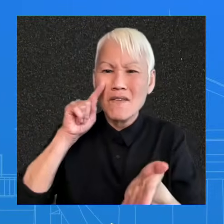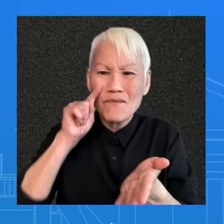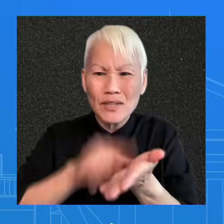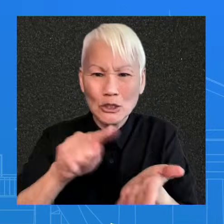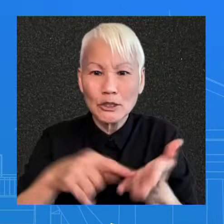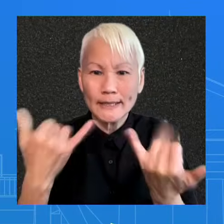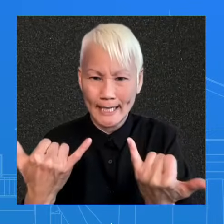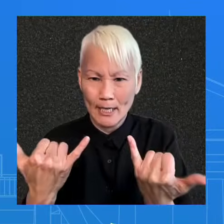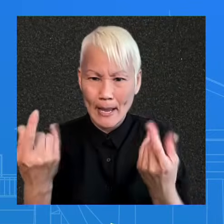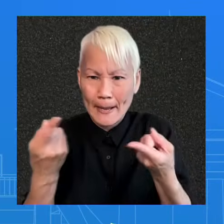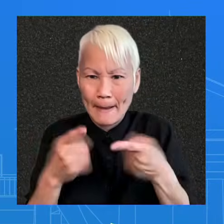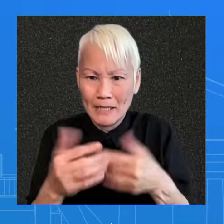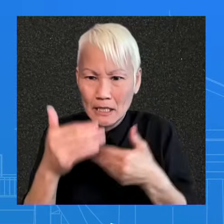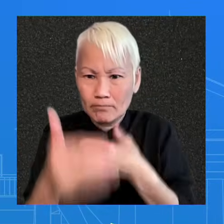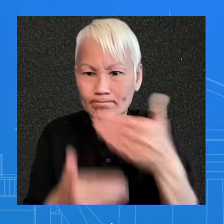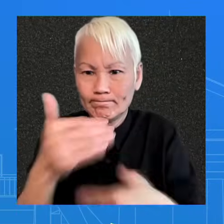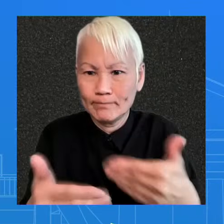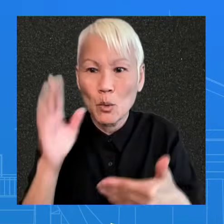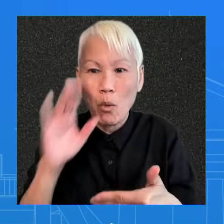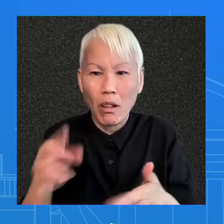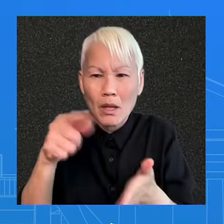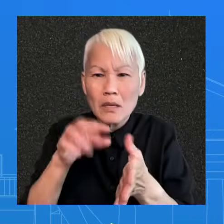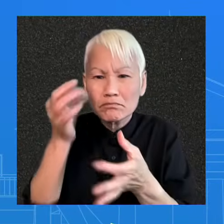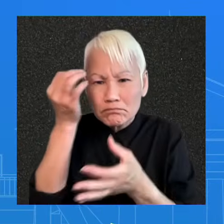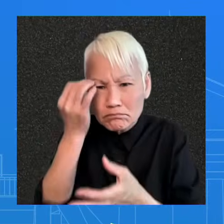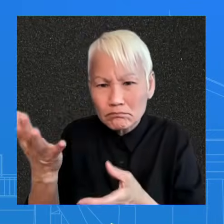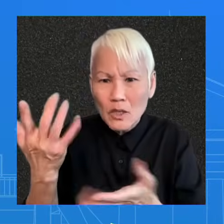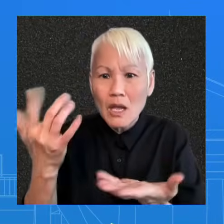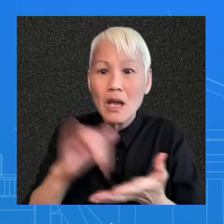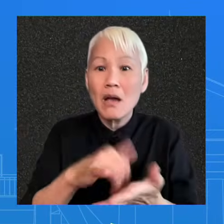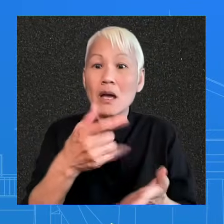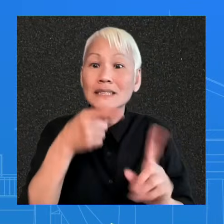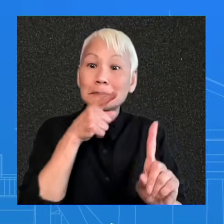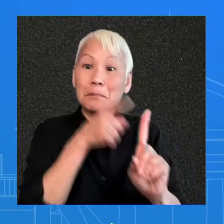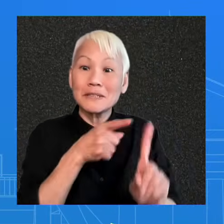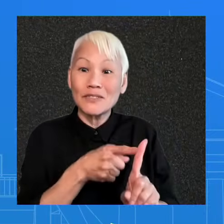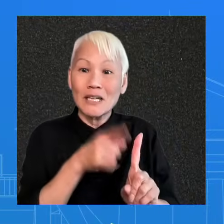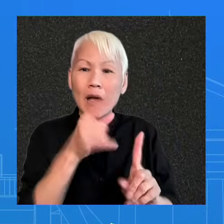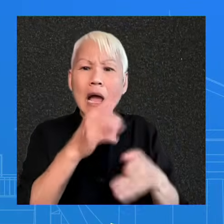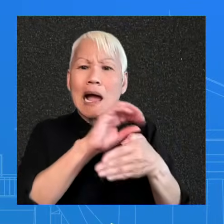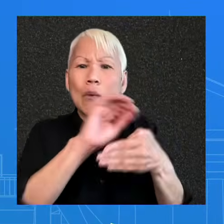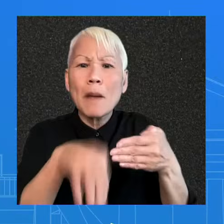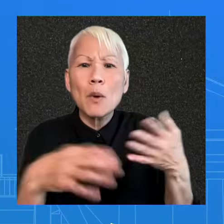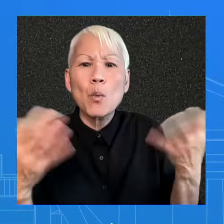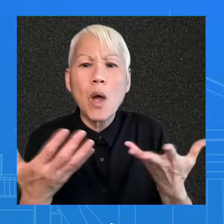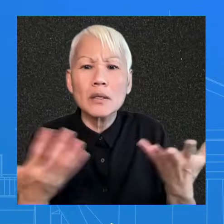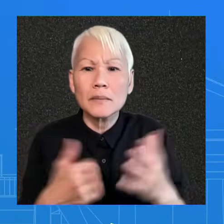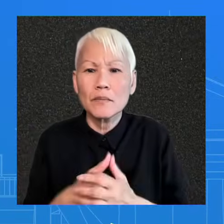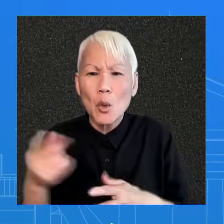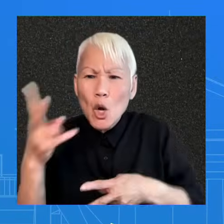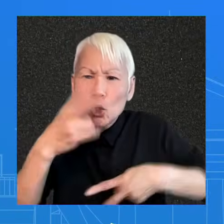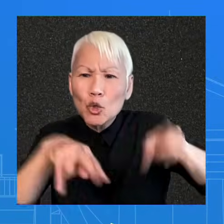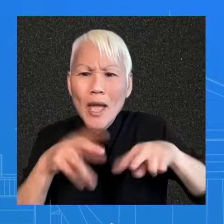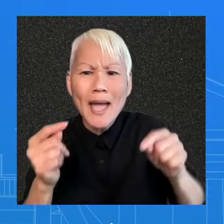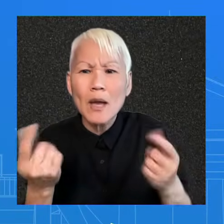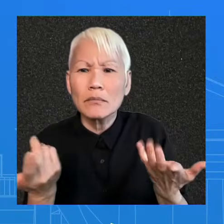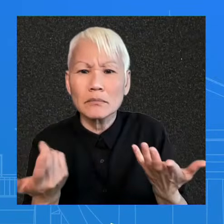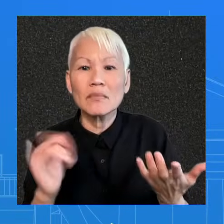on the outcome of what they're looking at. And so I've said it many times from here, repeatedly from this podium,